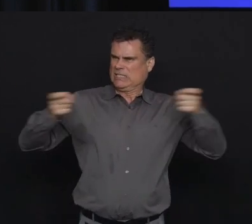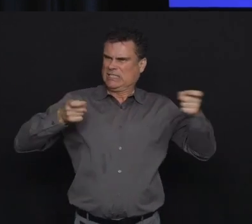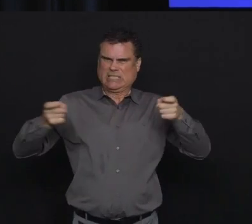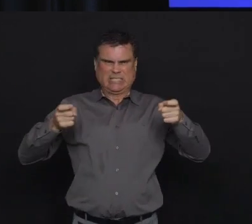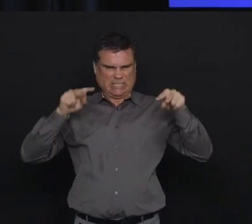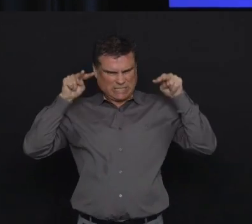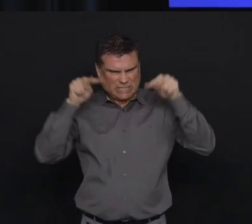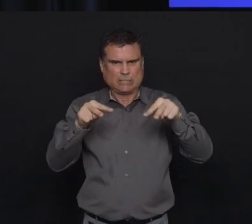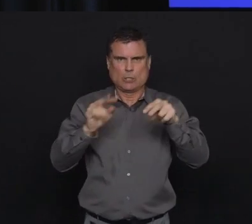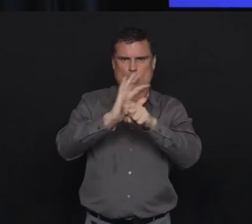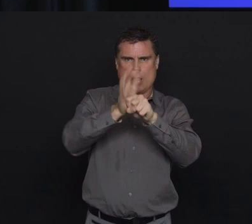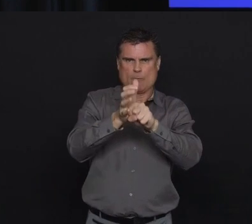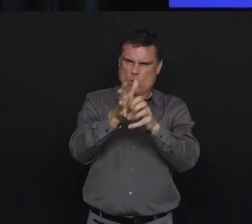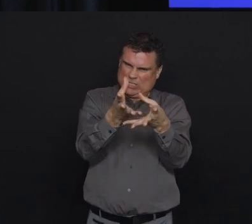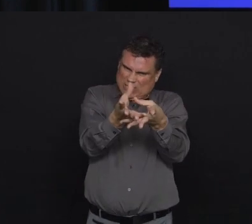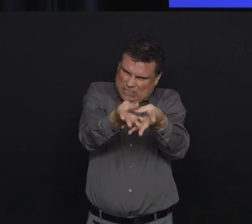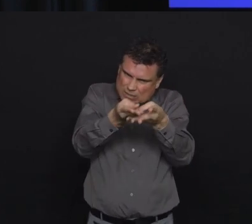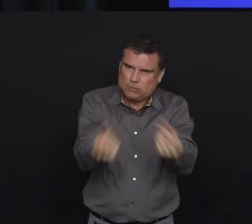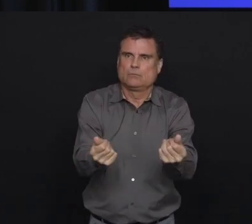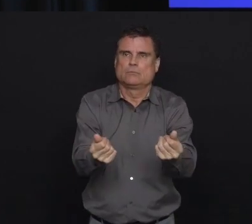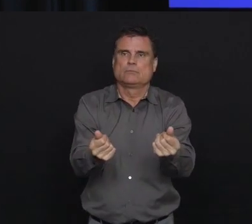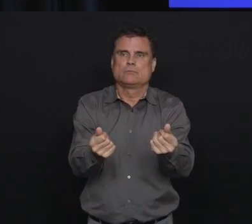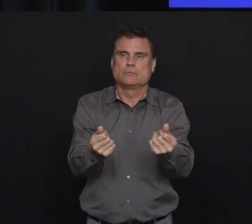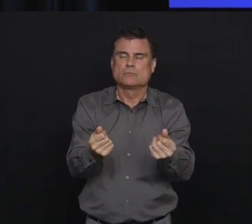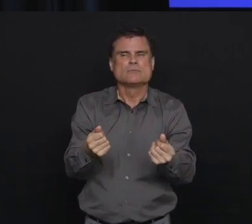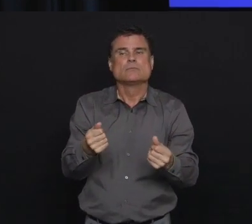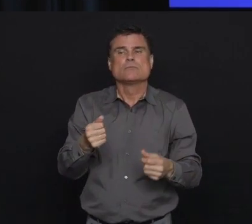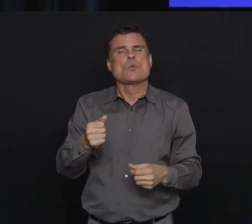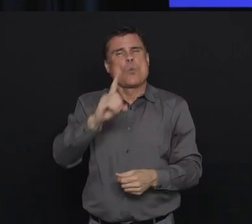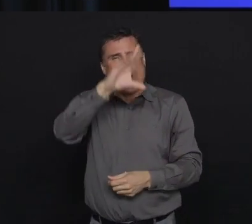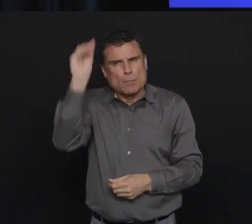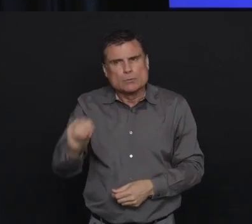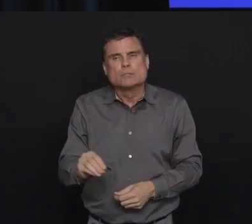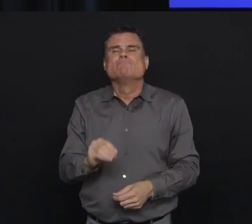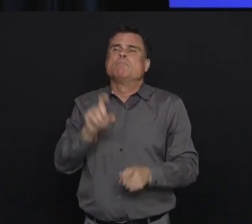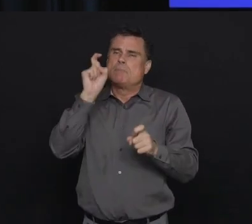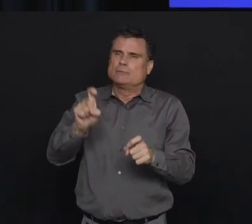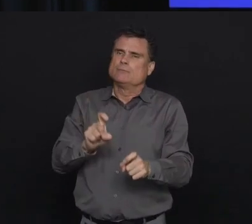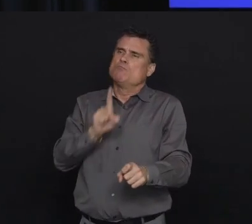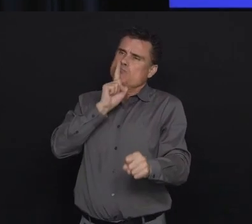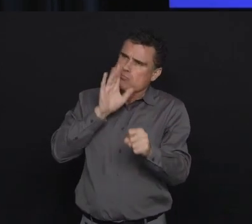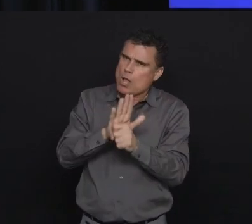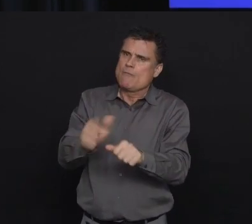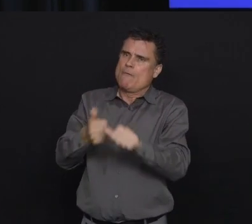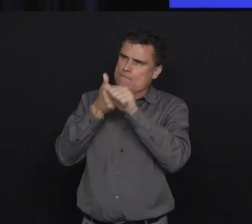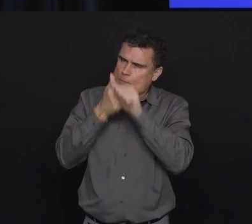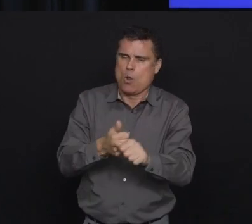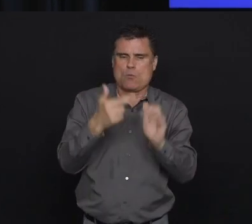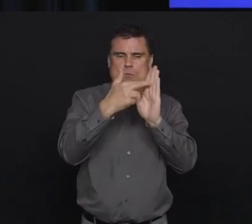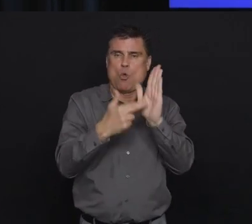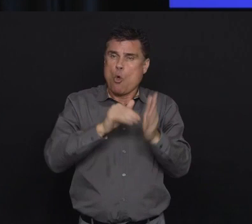weeks. 100% all in. That's how we change the projection to the better. One of percent -- 100% all in.